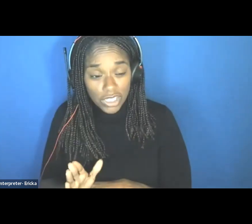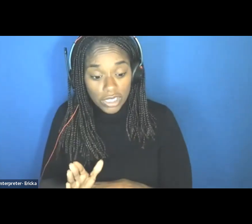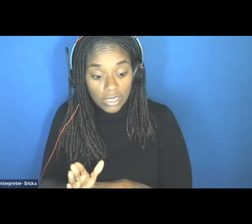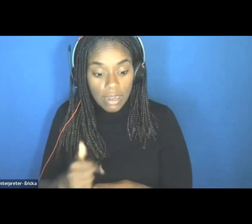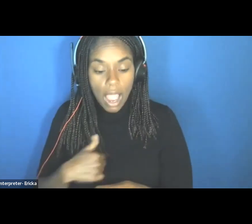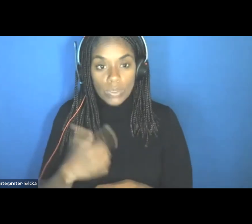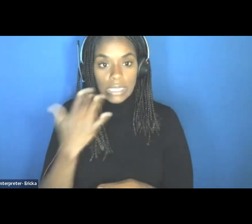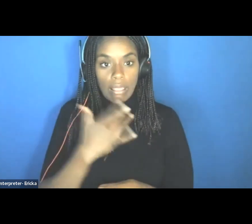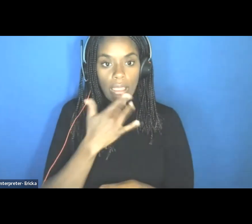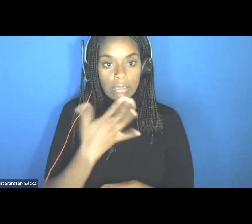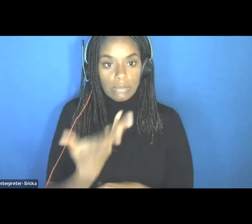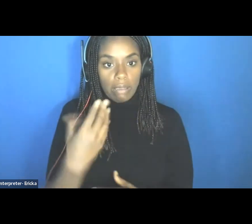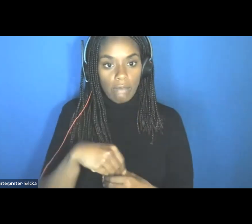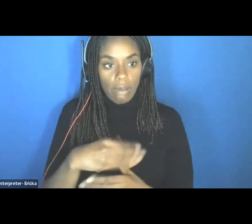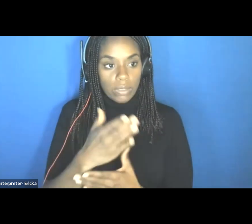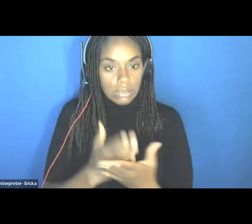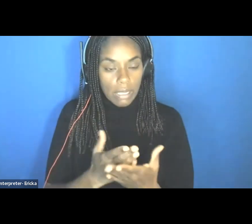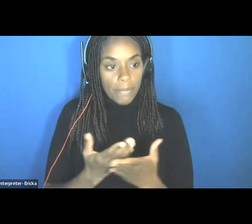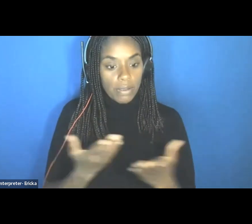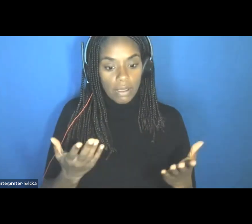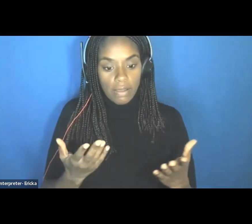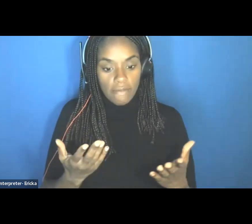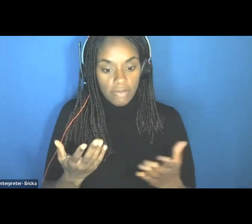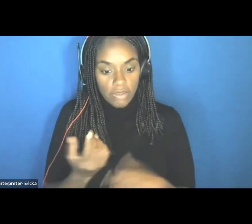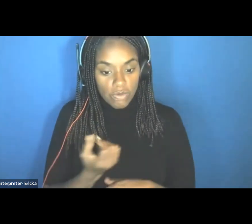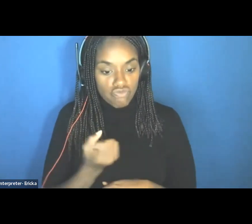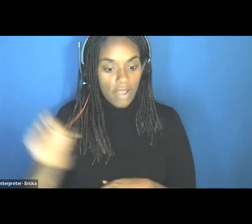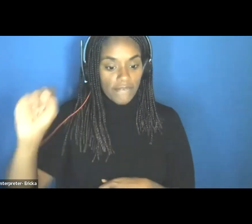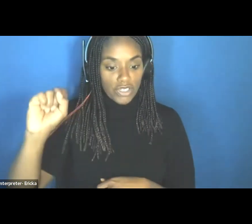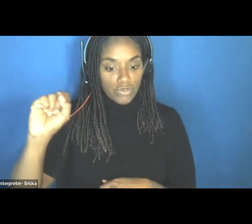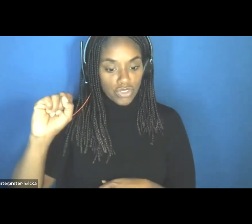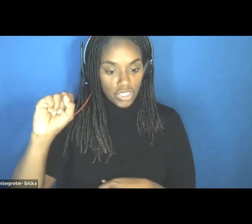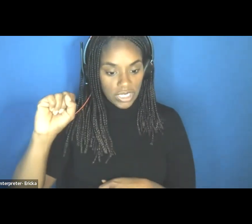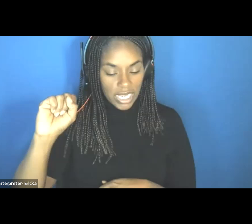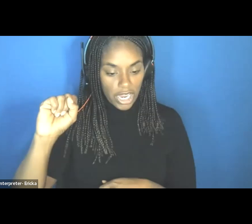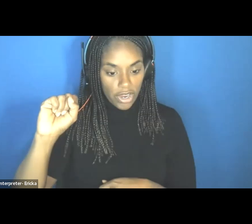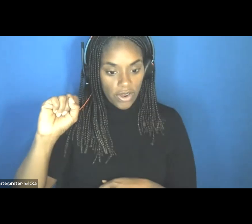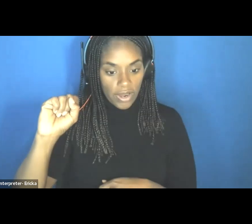Having come from a place where the word "disability" would never be associated with pride or independence.